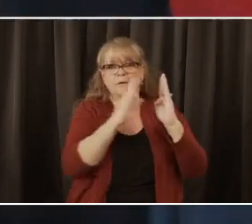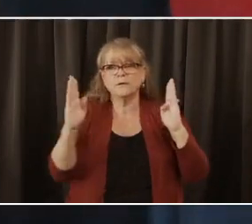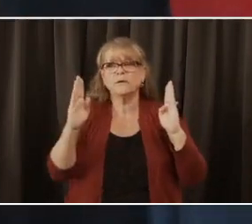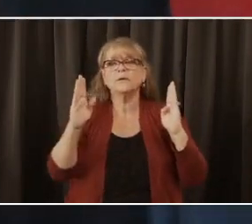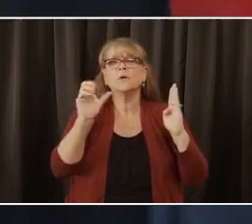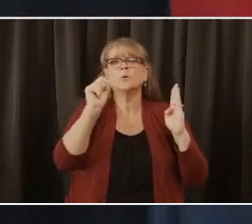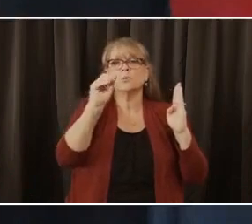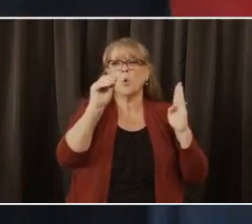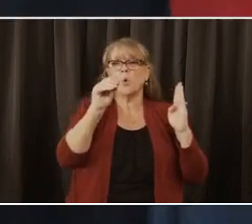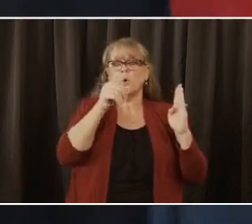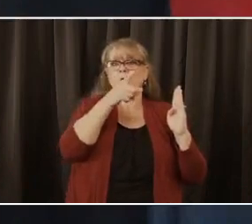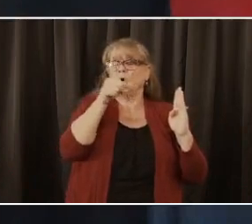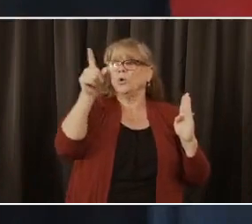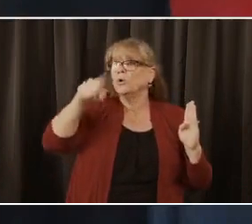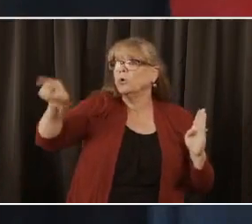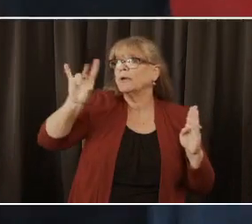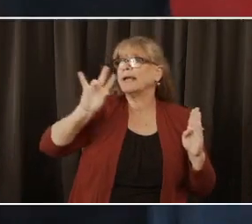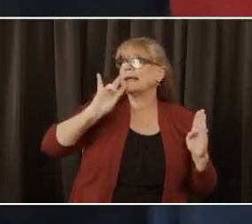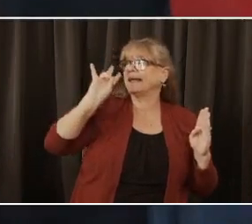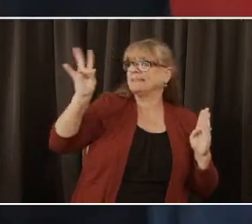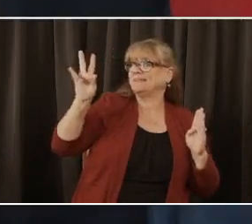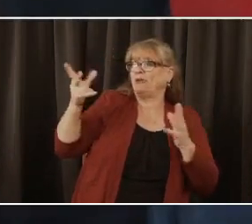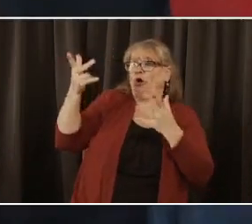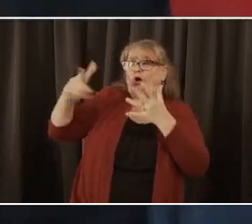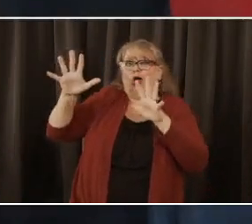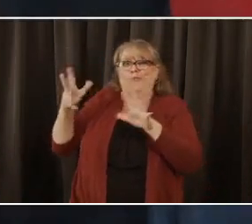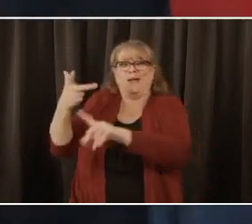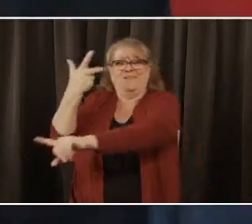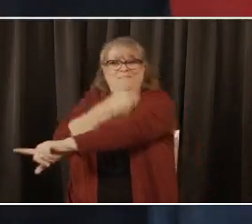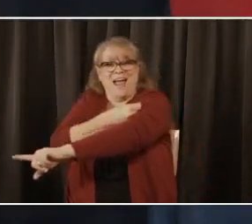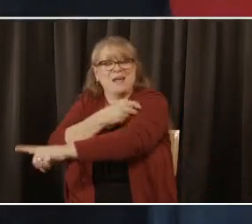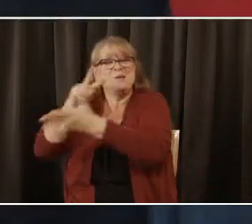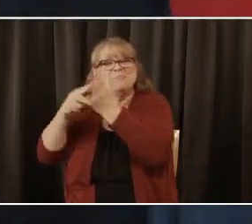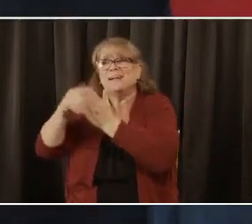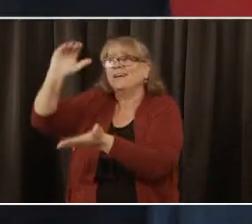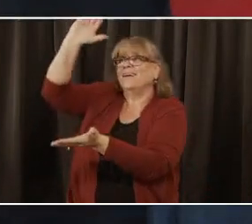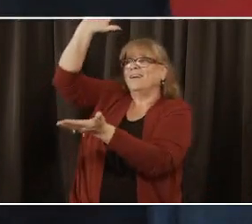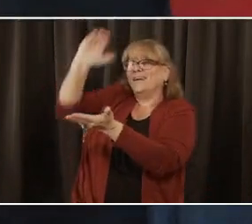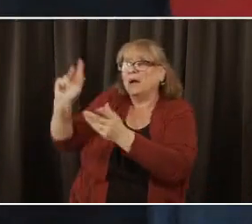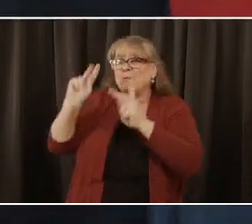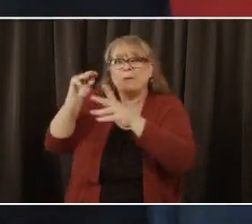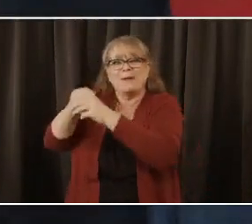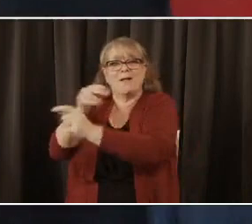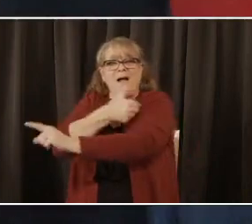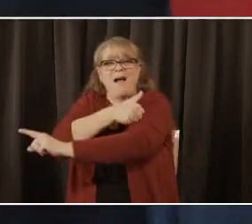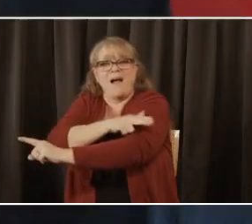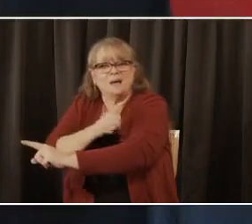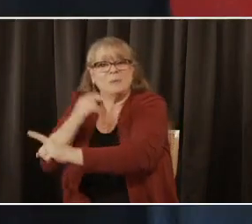But people are filling up the hospitals in the 18 to 50 age group. And this is a race against the